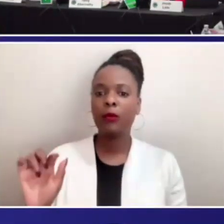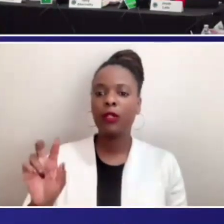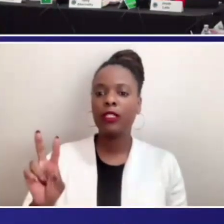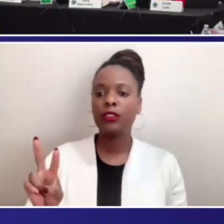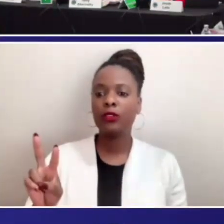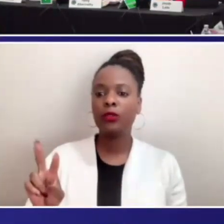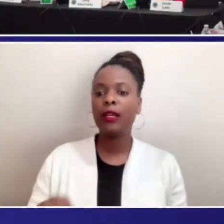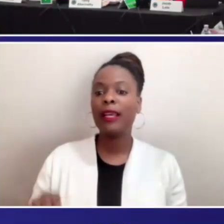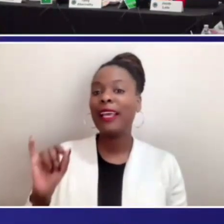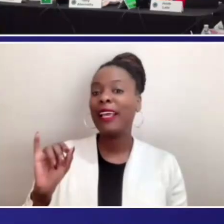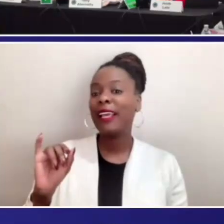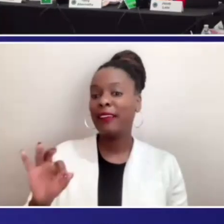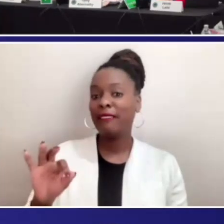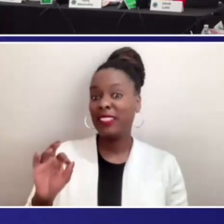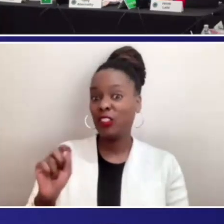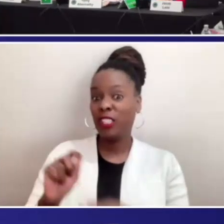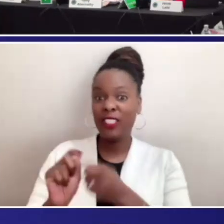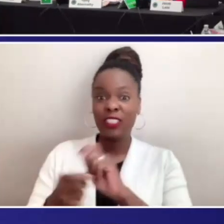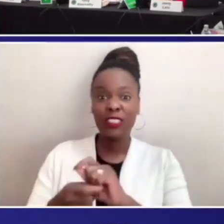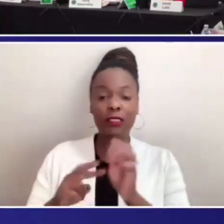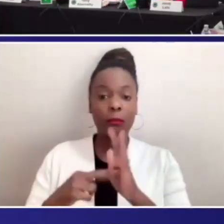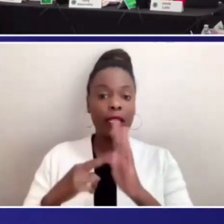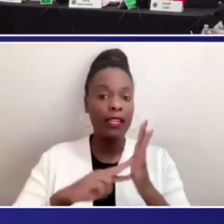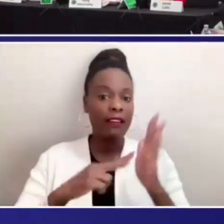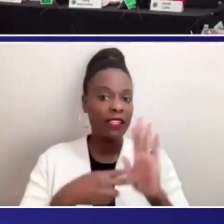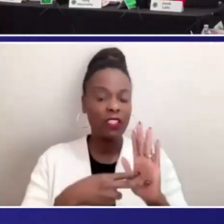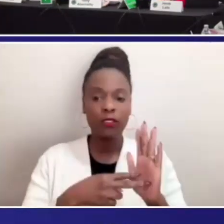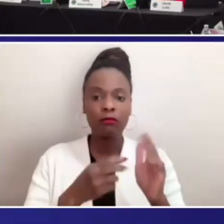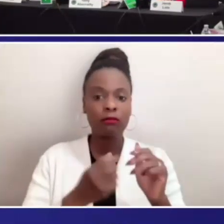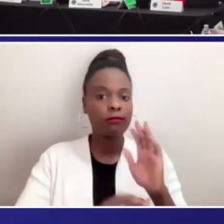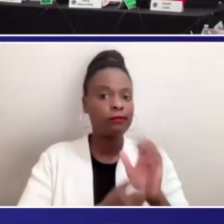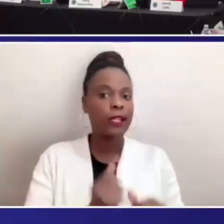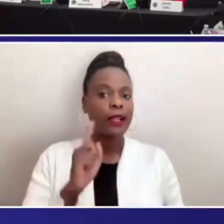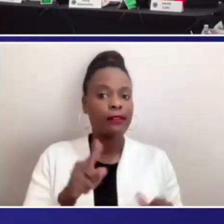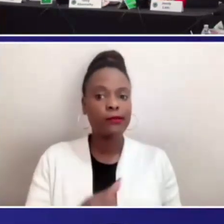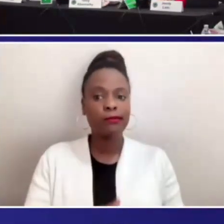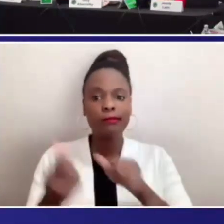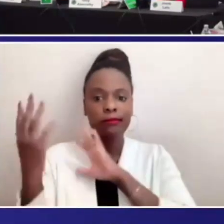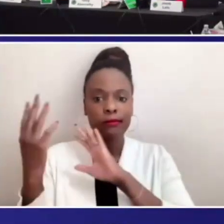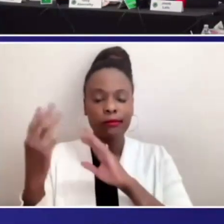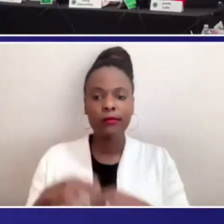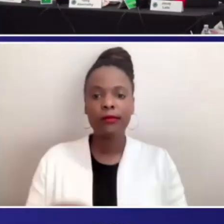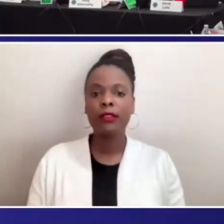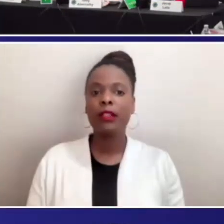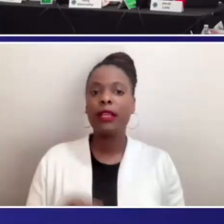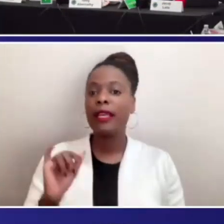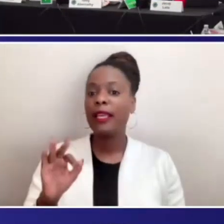it would invalidate the definition here because we -- so if we're just going to cross-reference it and that cross-reference